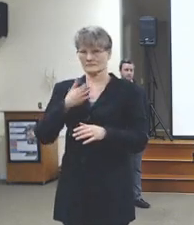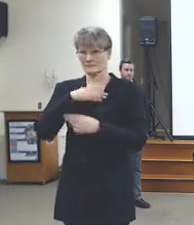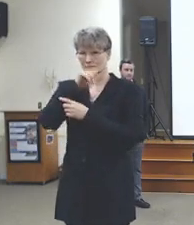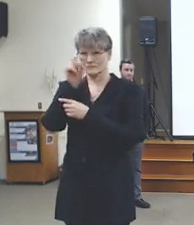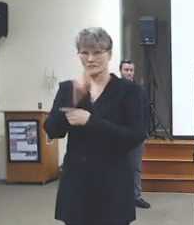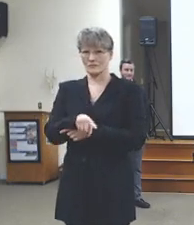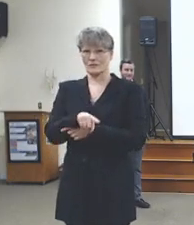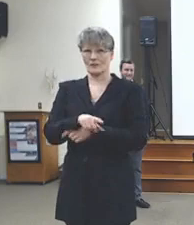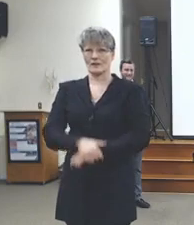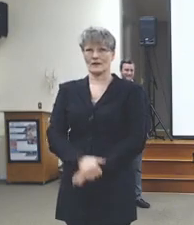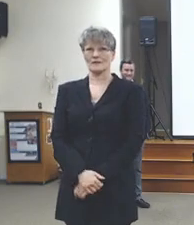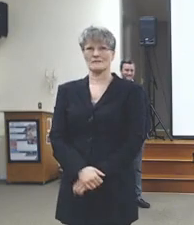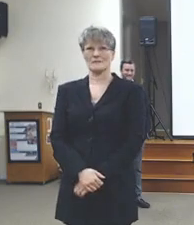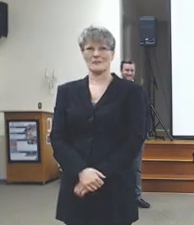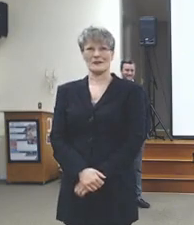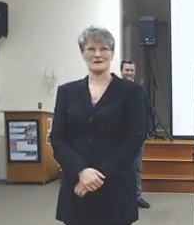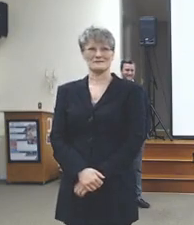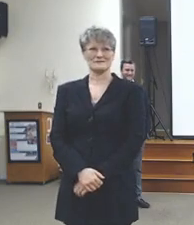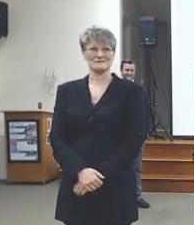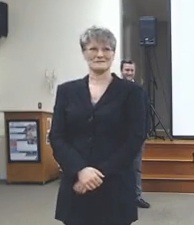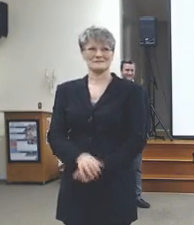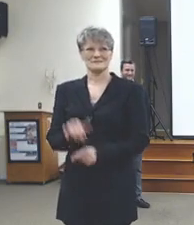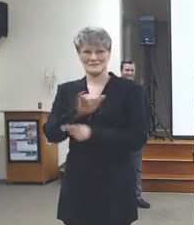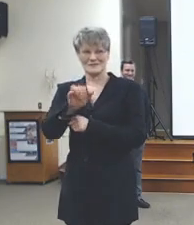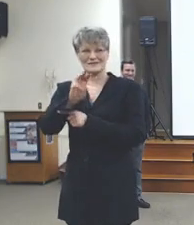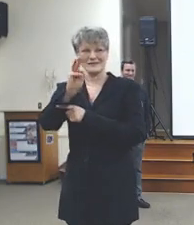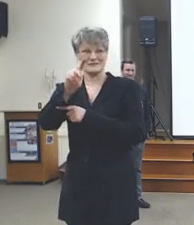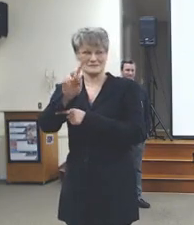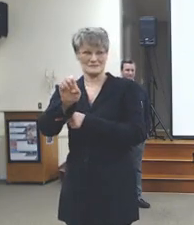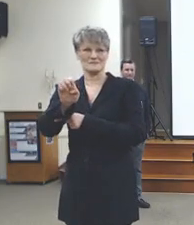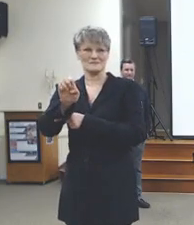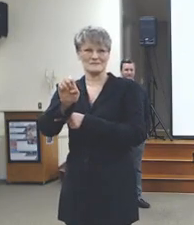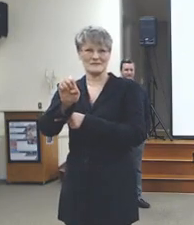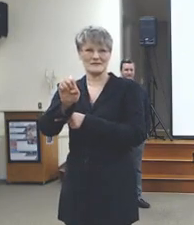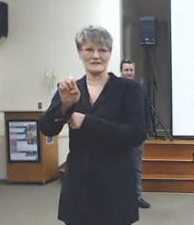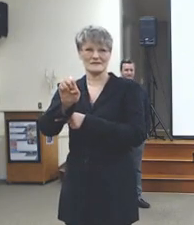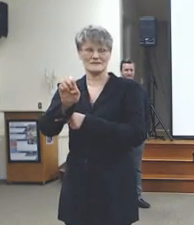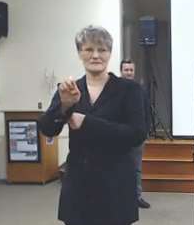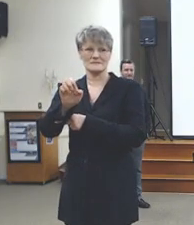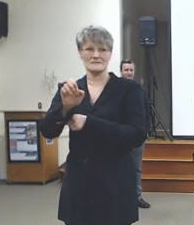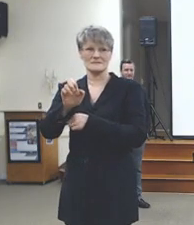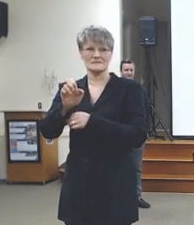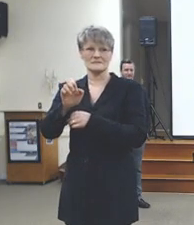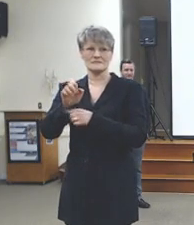so I'll ask. It's from and I'm not sure it's answerable, but from an epidemiology